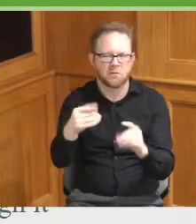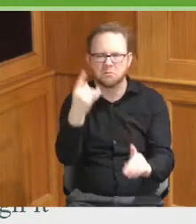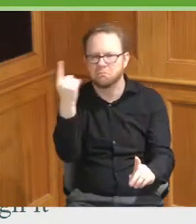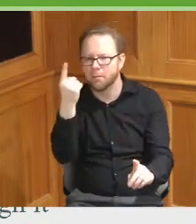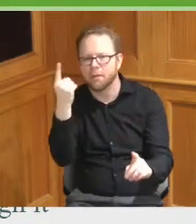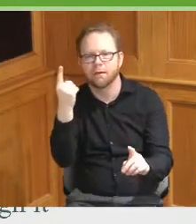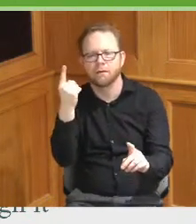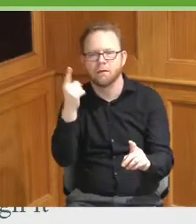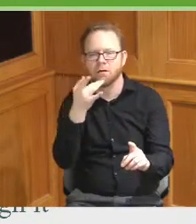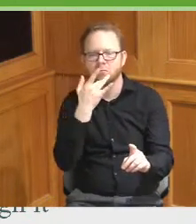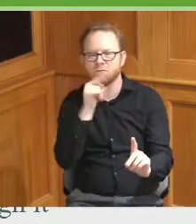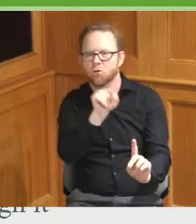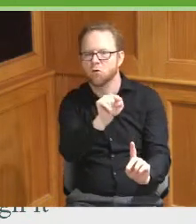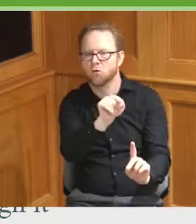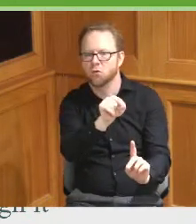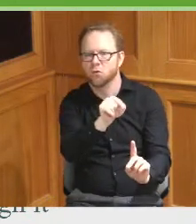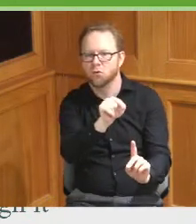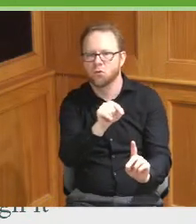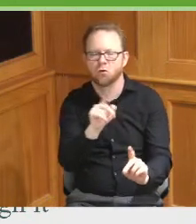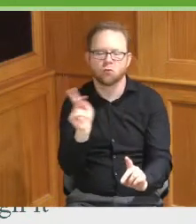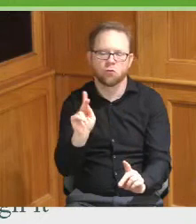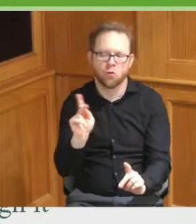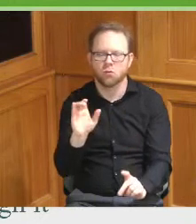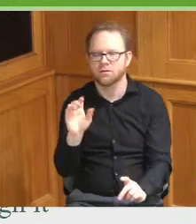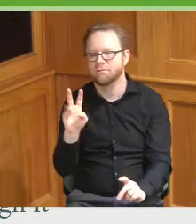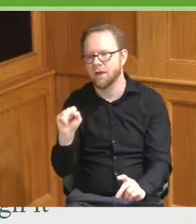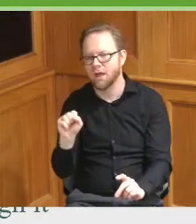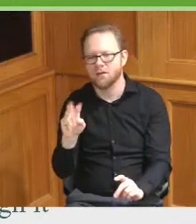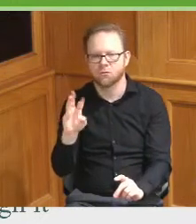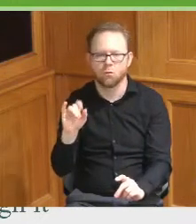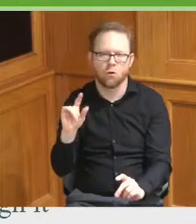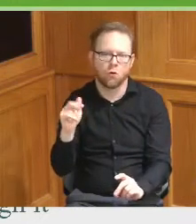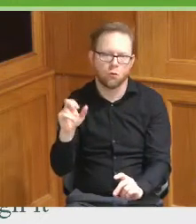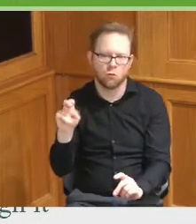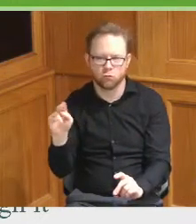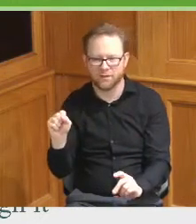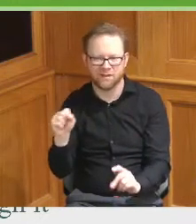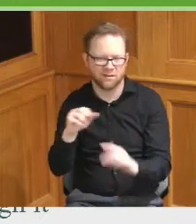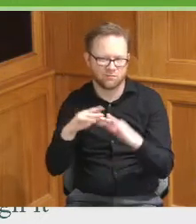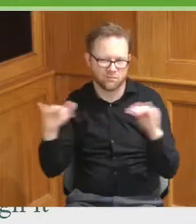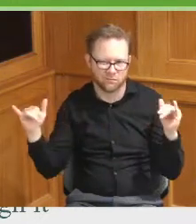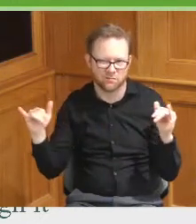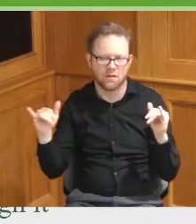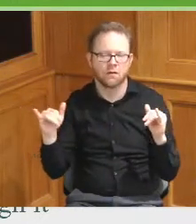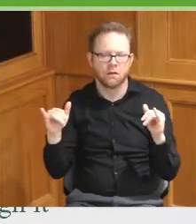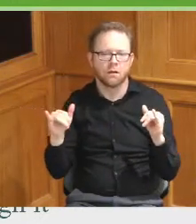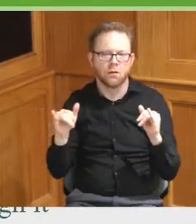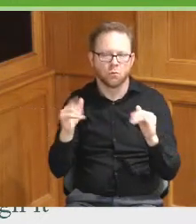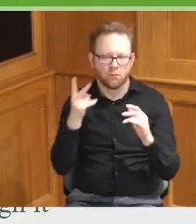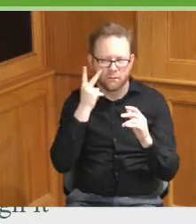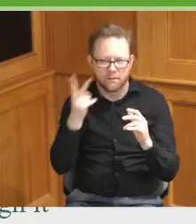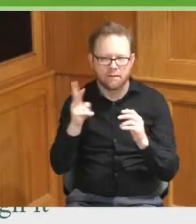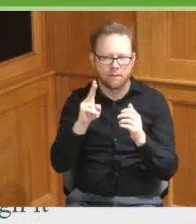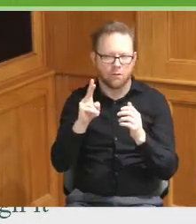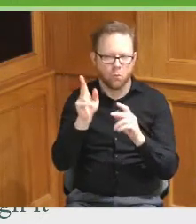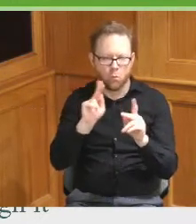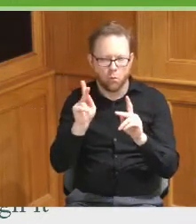pharmacies at Kroger and CVS and Walgreens we're seeing kind of utilization change so that is my